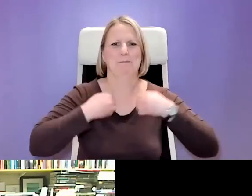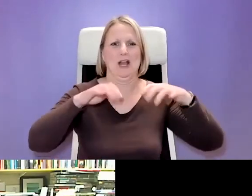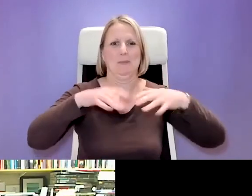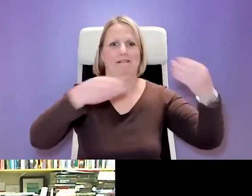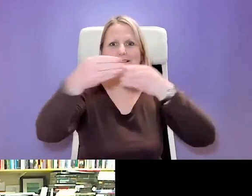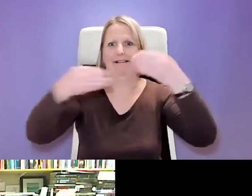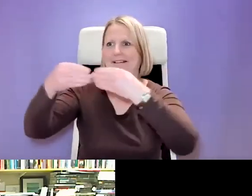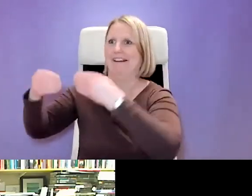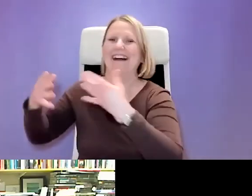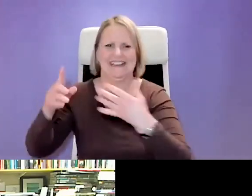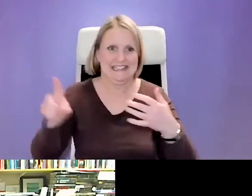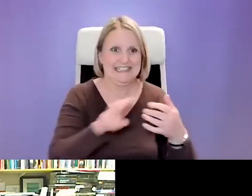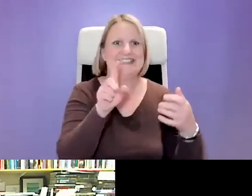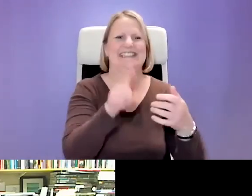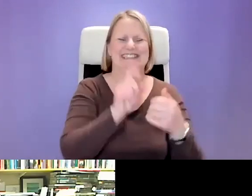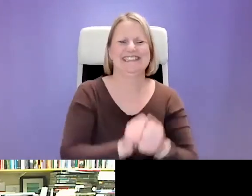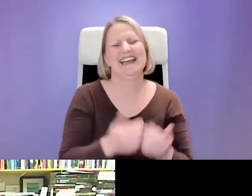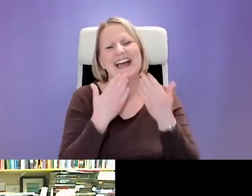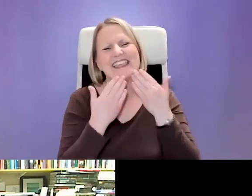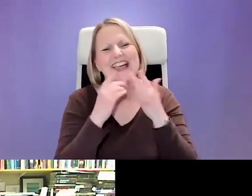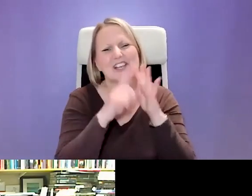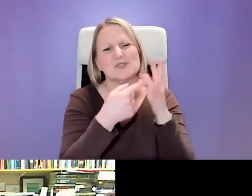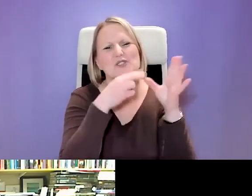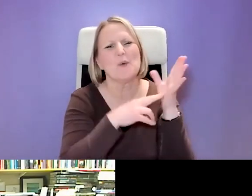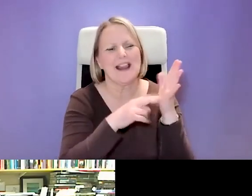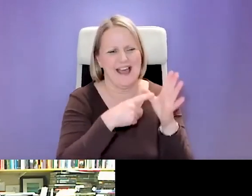[BRIAN] Thank you Joanna.